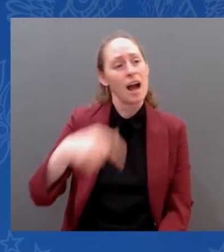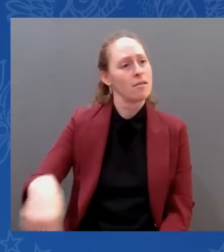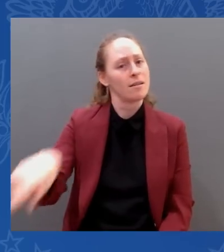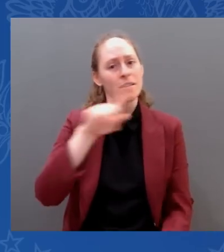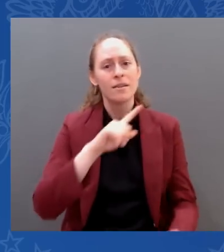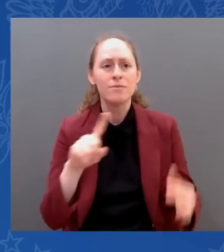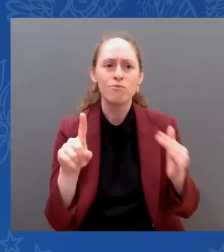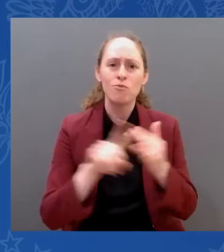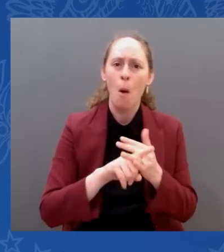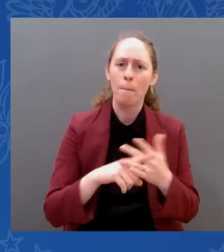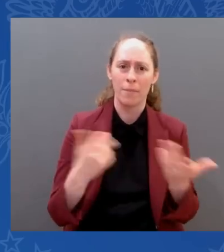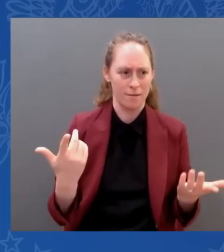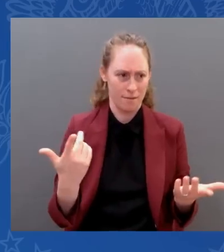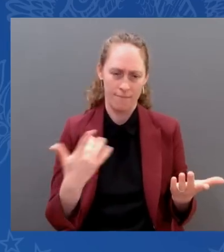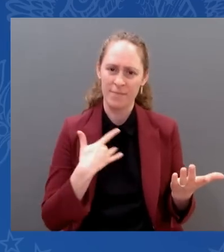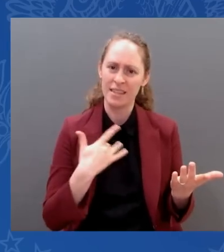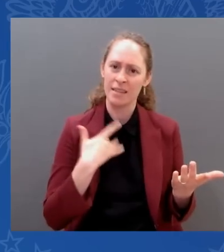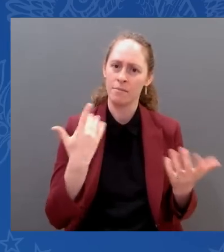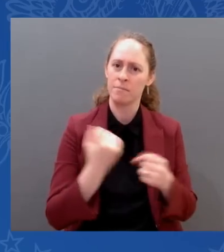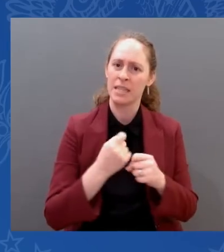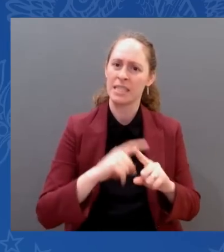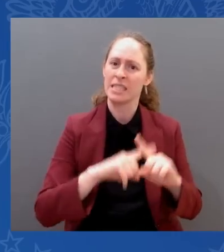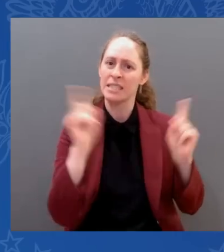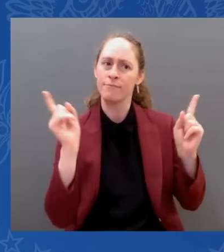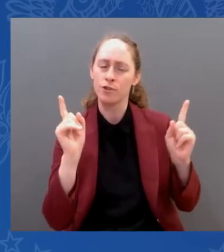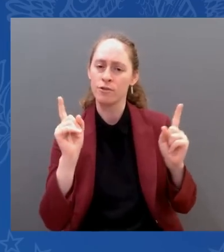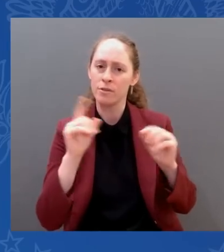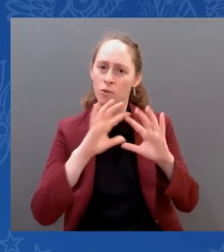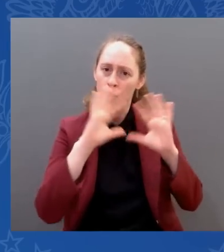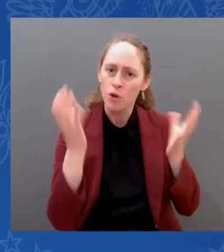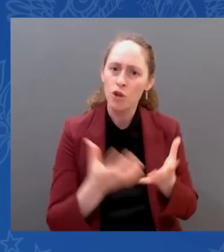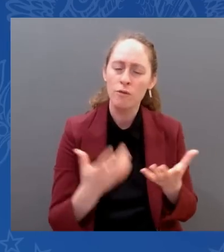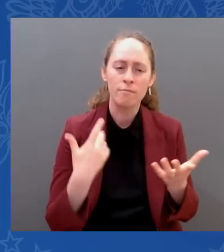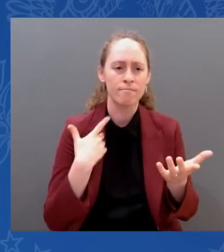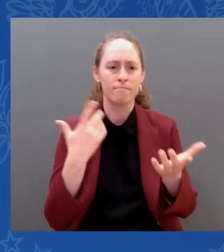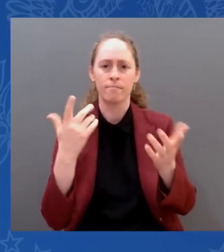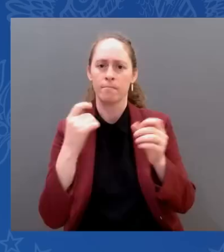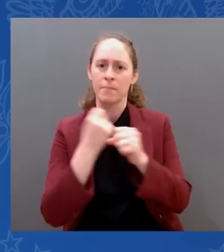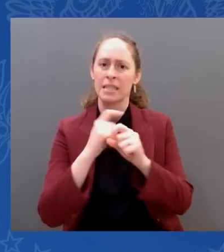is appreciated and respected. At this time.